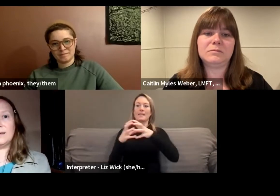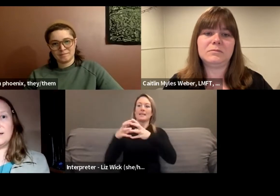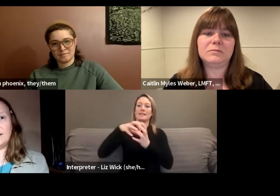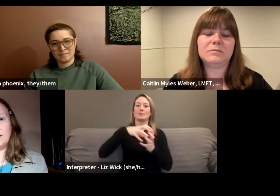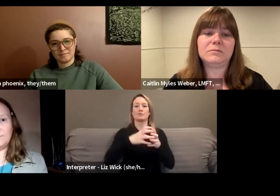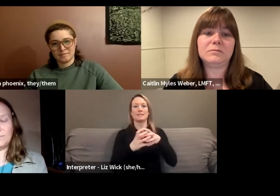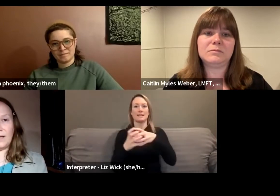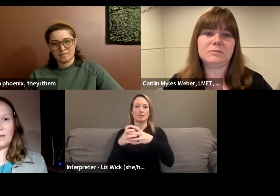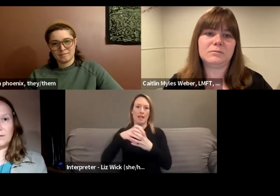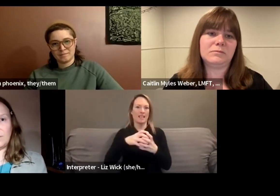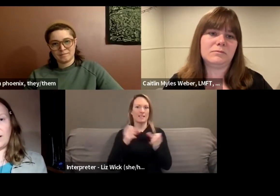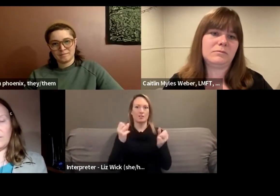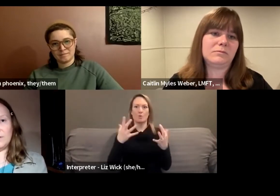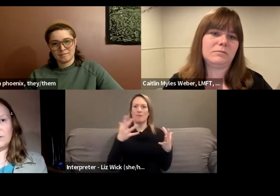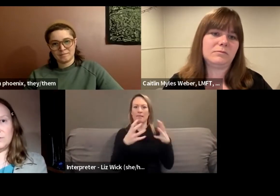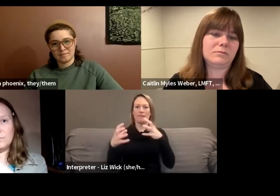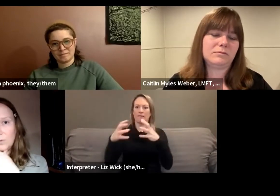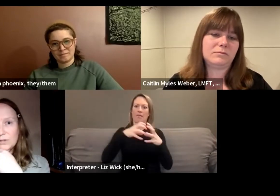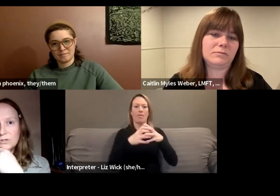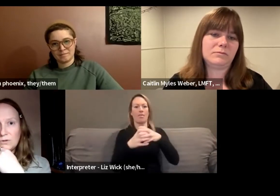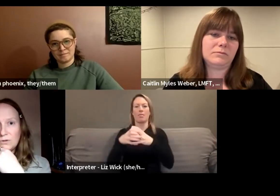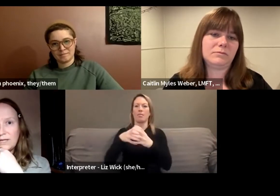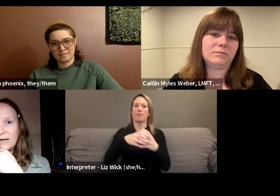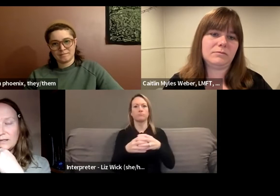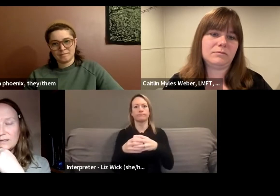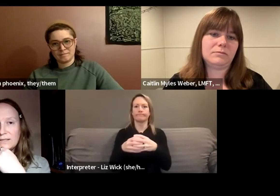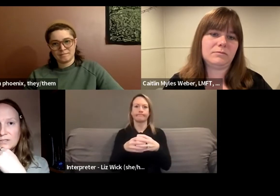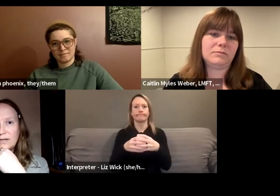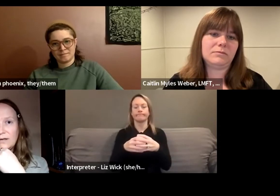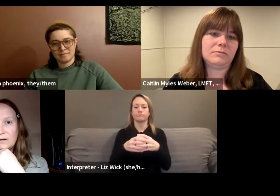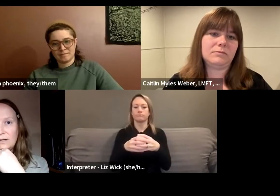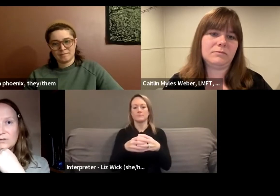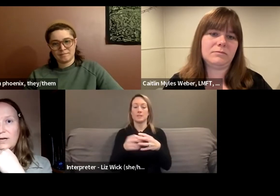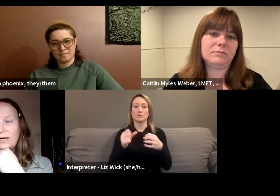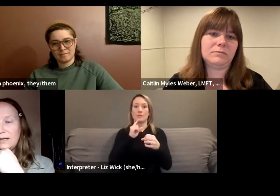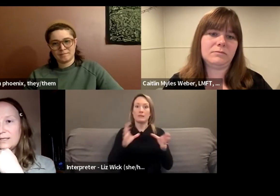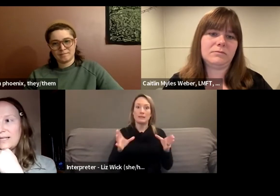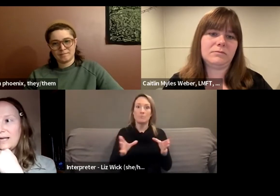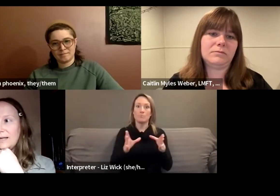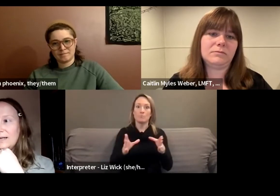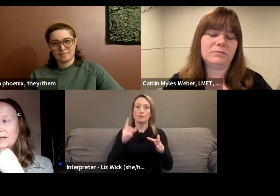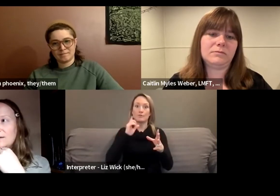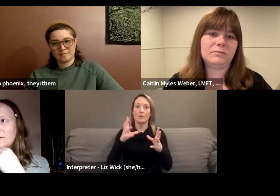then I quite often do push towards that intersectionality training 'cause that...